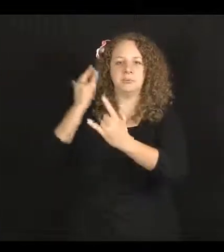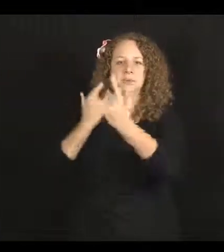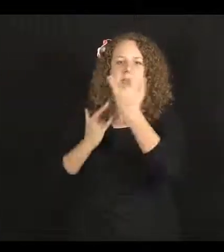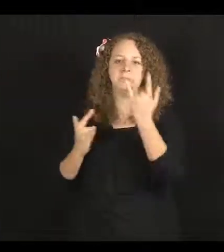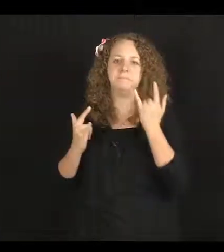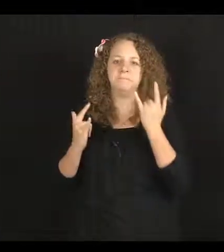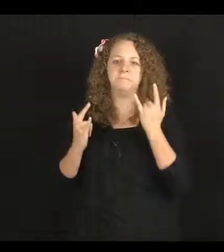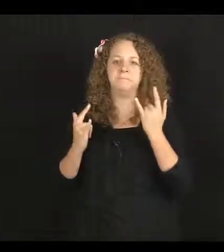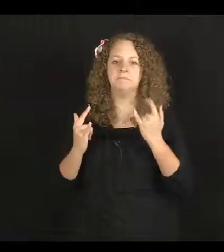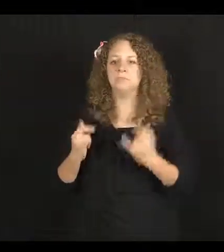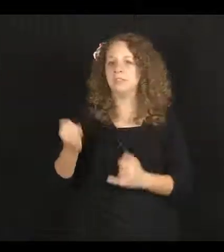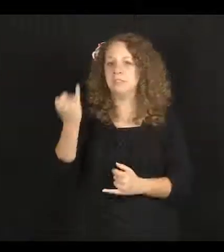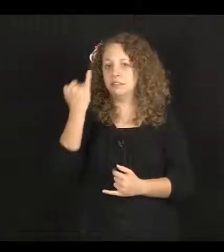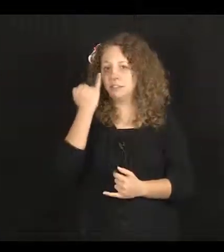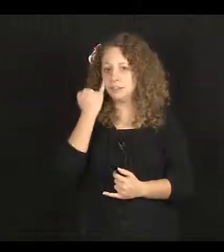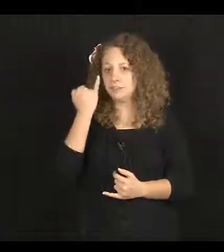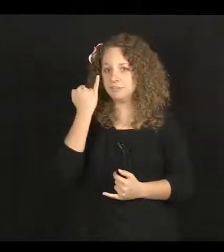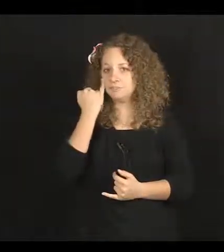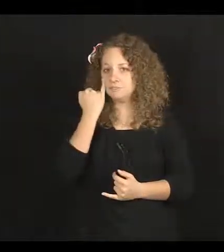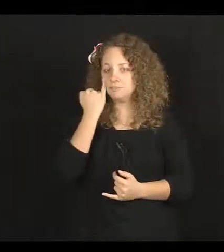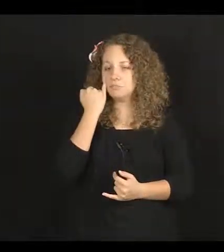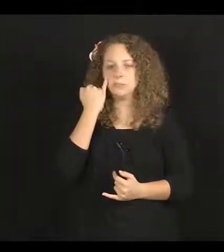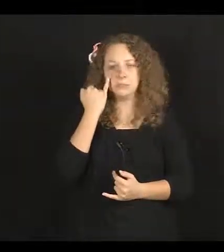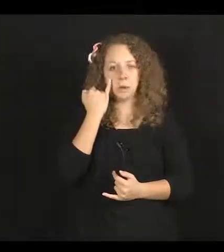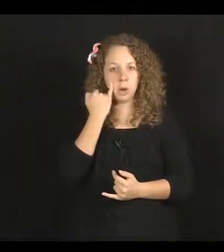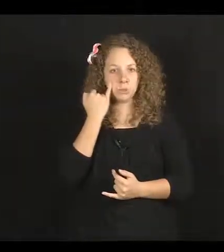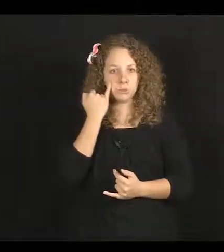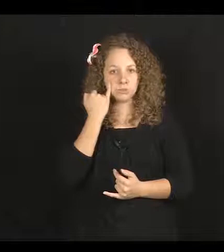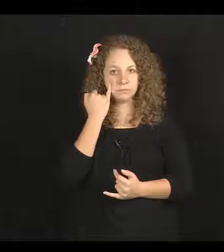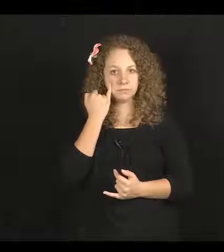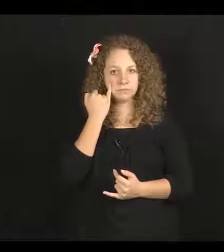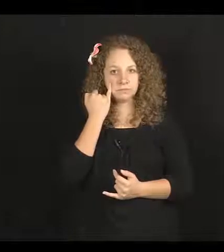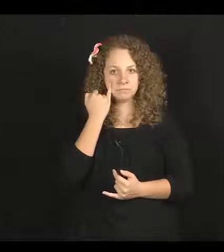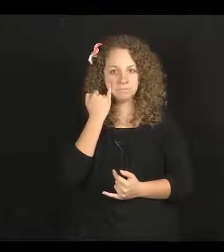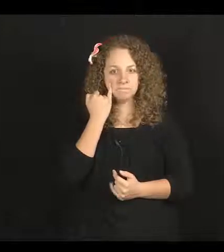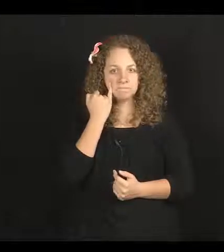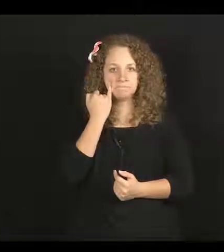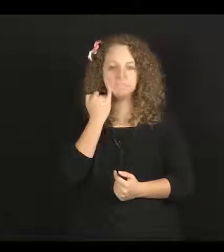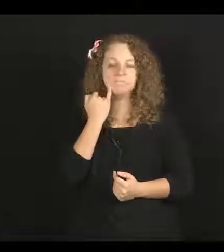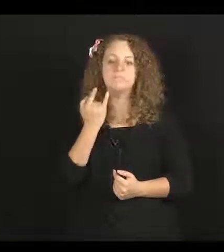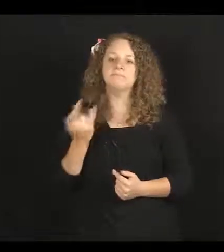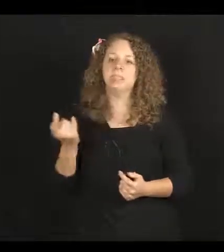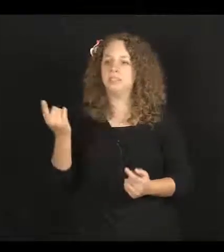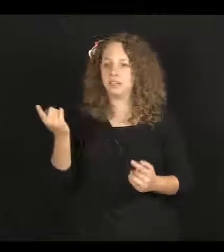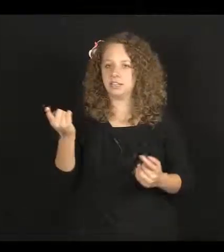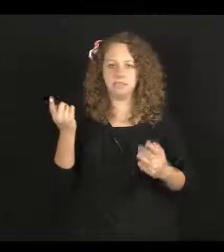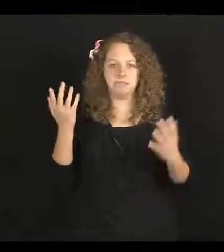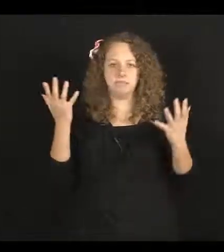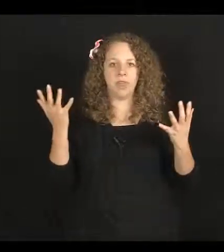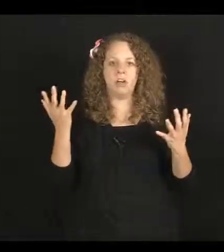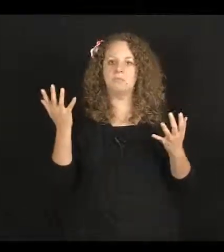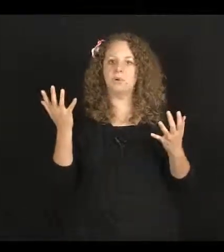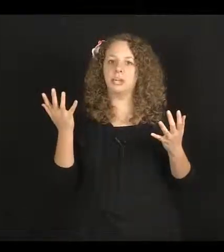mean ...IF or SUPPOSE INDEXING … pointing to whatever you are